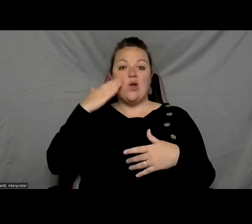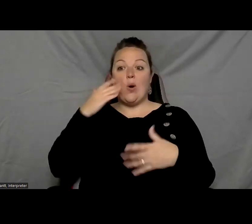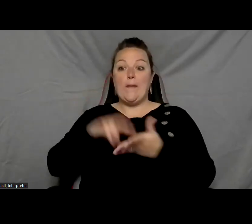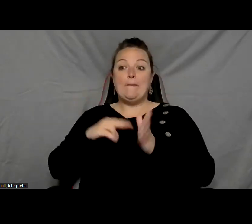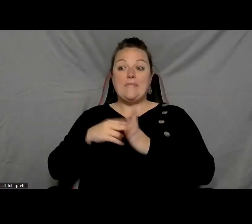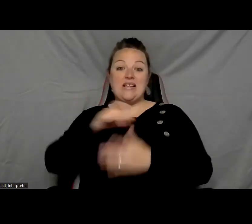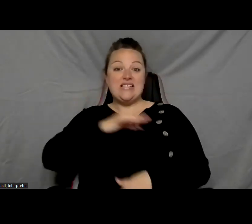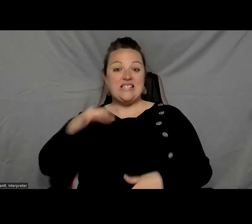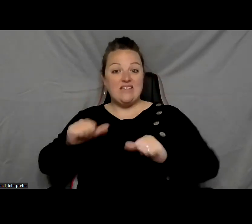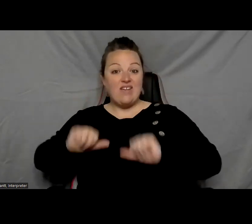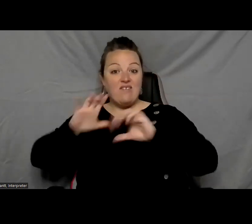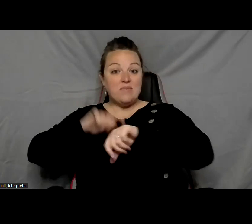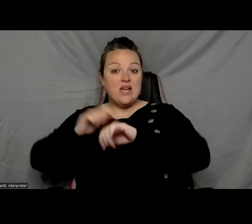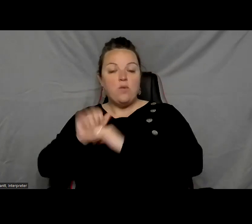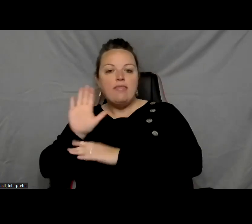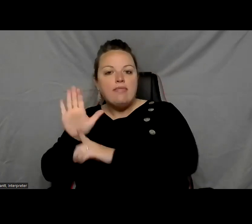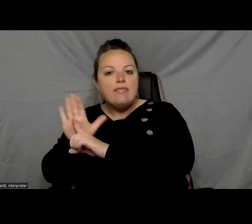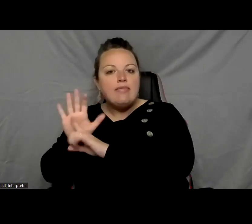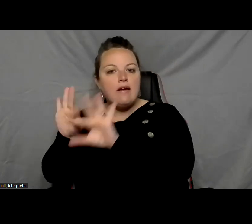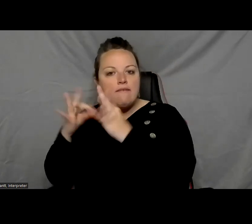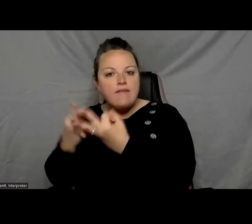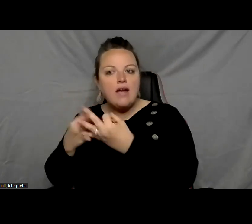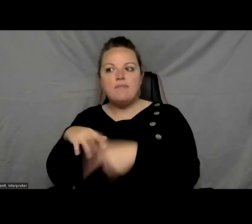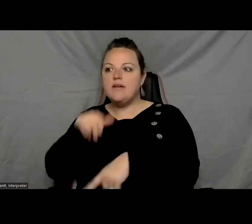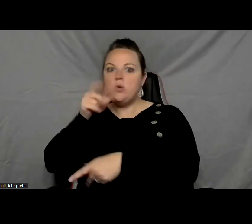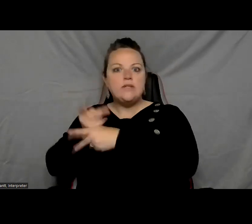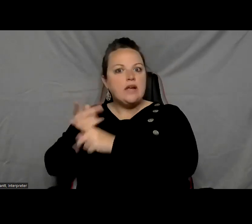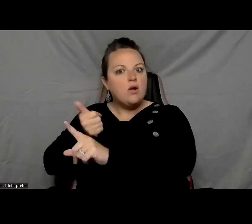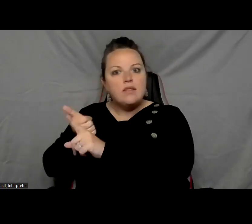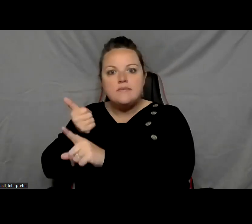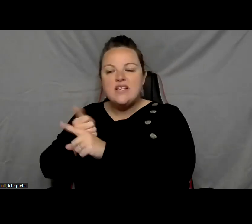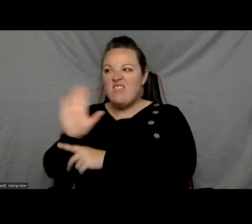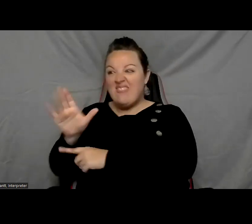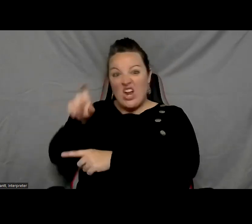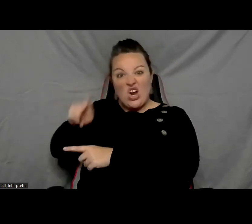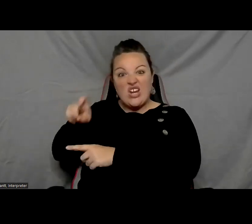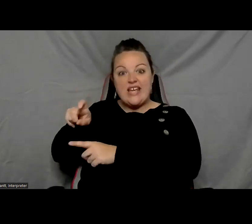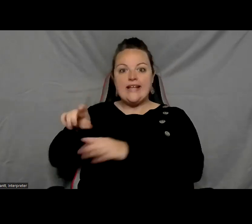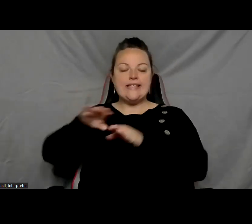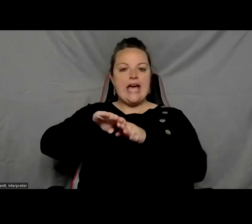Time to take care of themselves, to meet their own needs and time to breathe while the rest